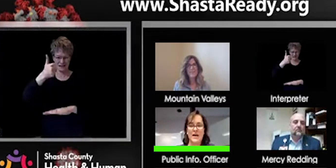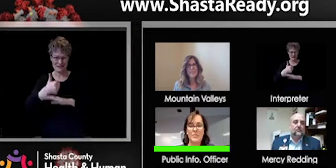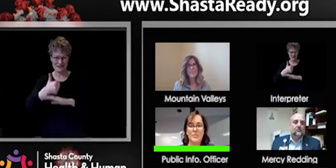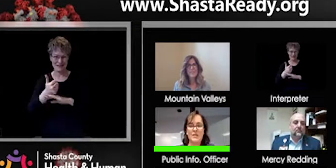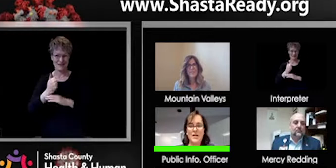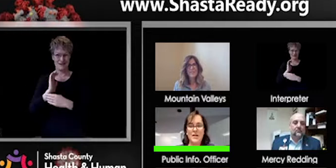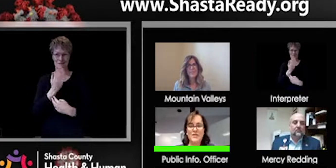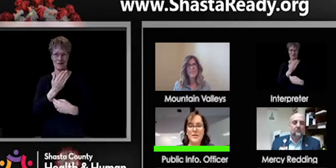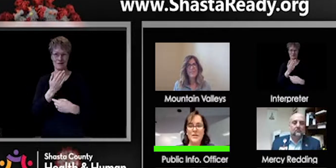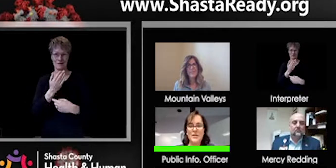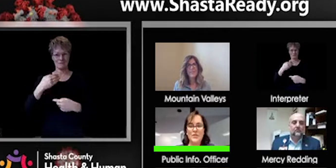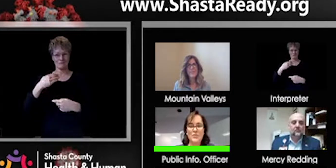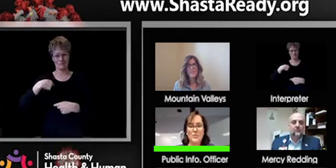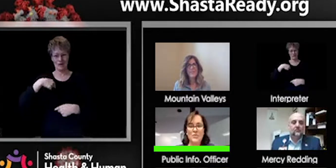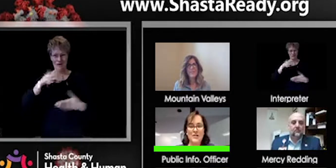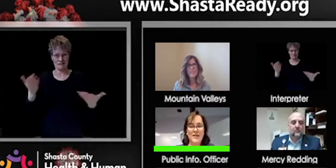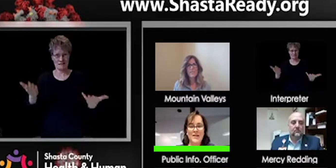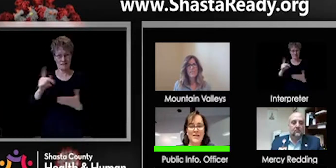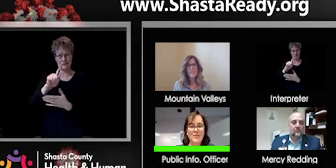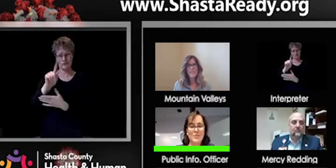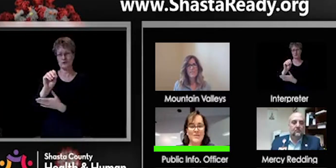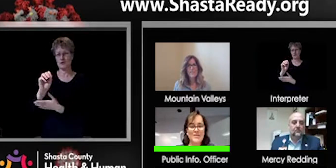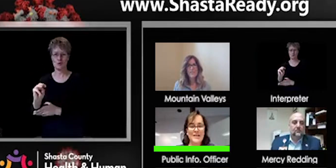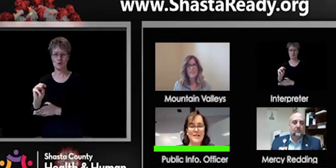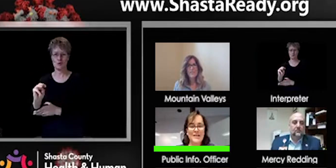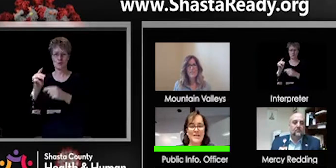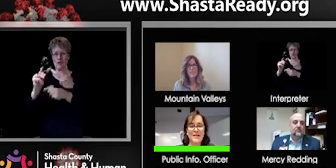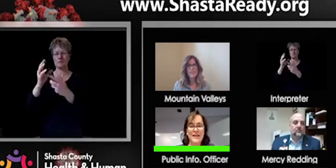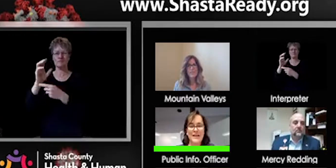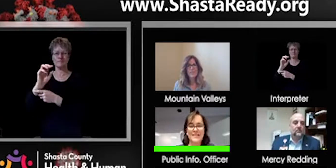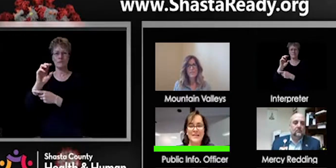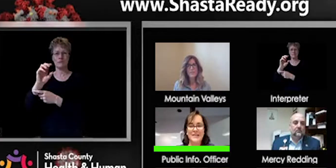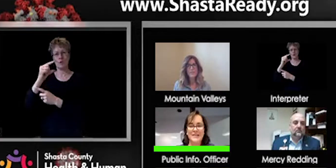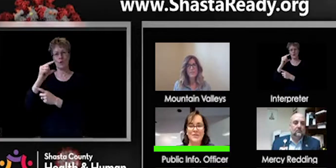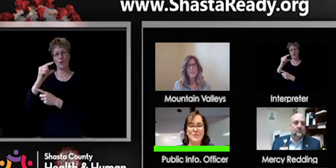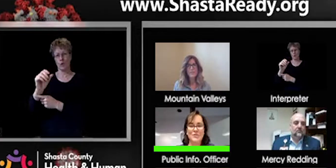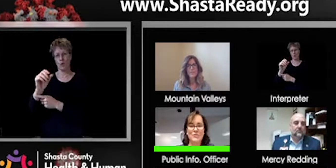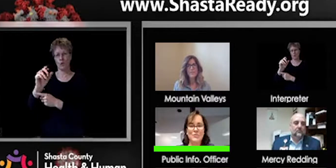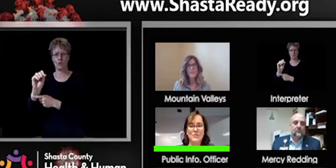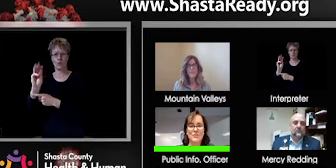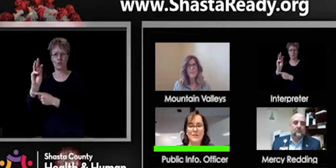these things happen. Some of you were here, Kenneth was here and Dr. Ramstrom and Donnell,